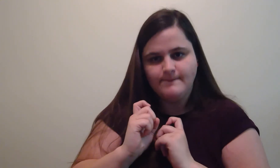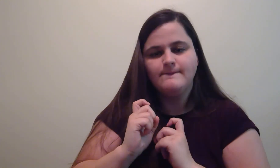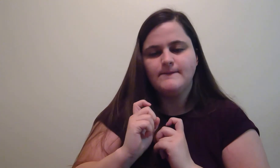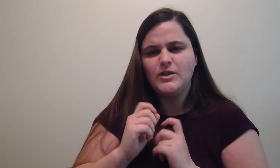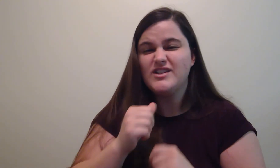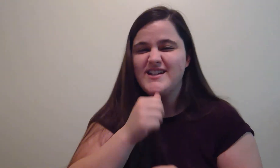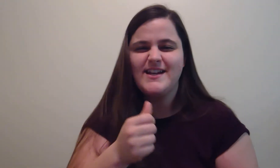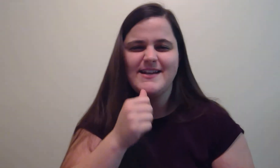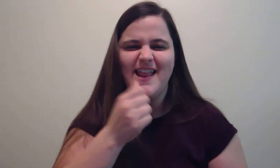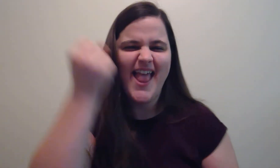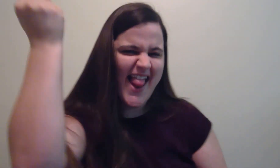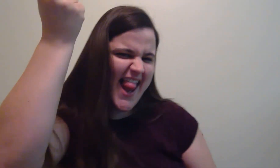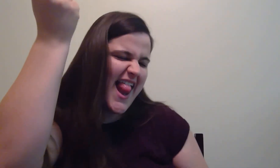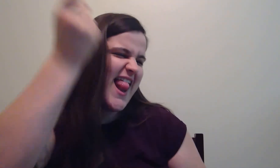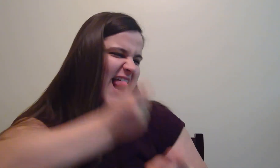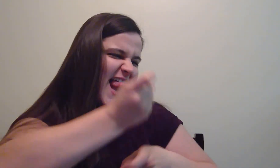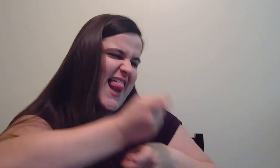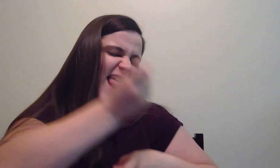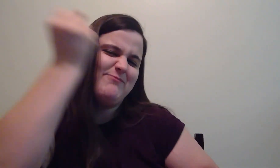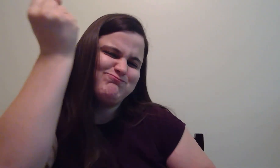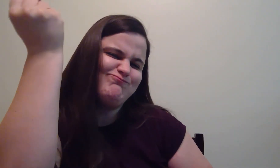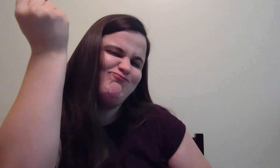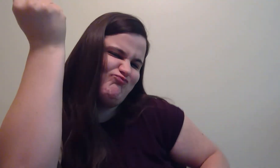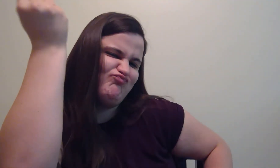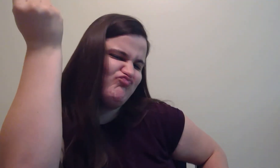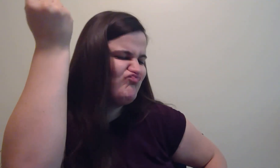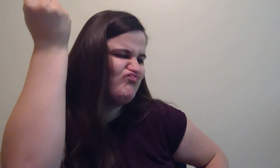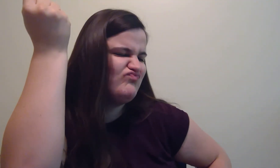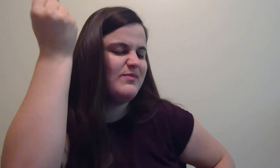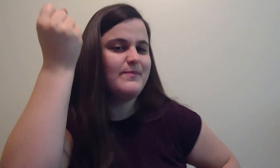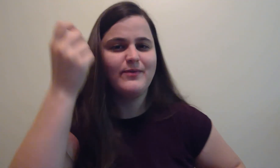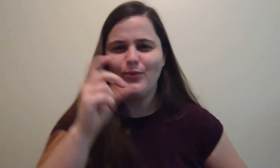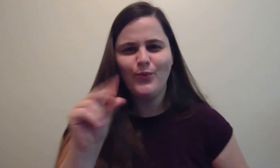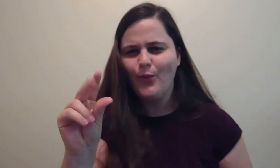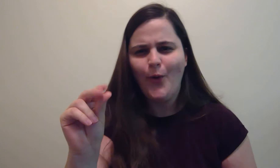very cool about it she didn't hold my cut hostage and stick her lips out like I was afraid she might.